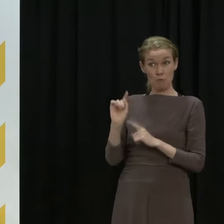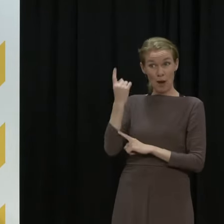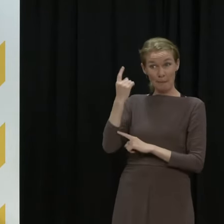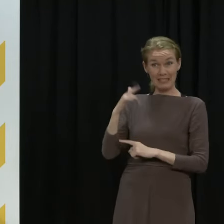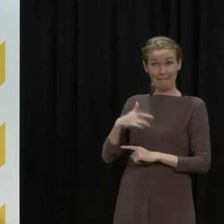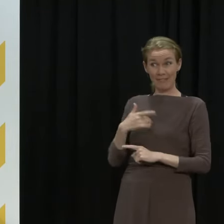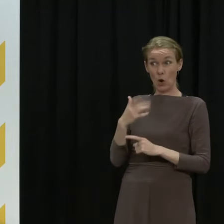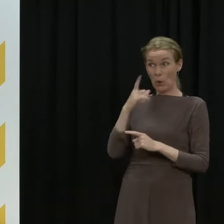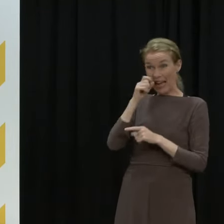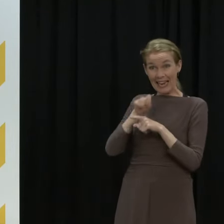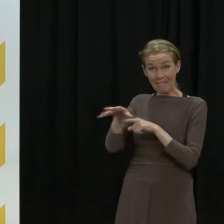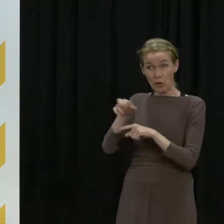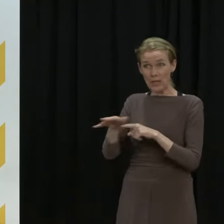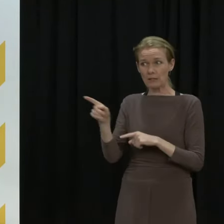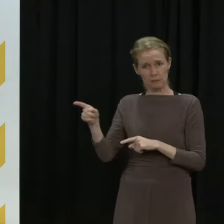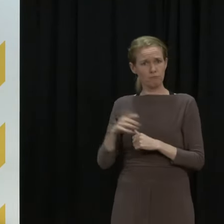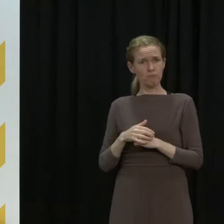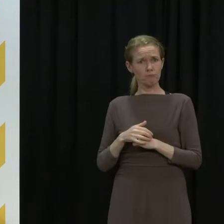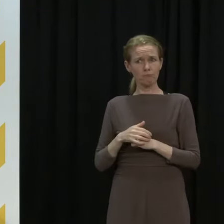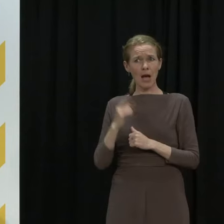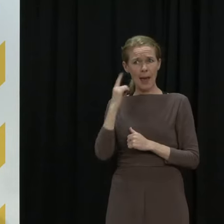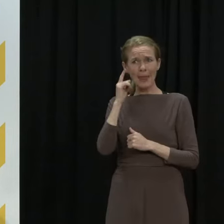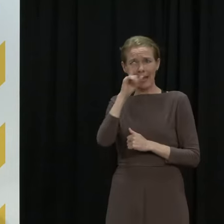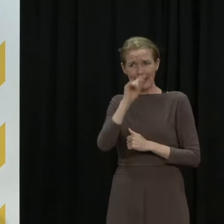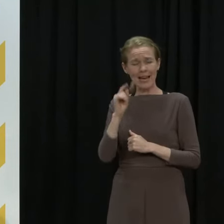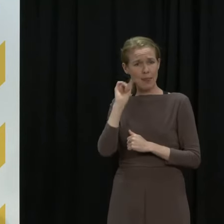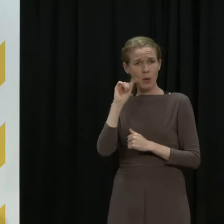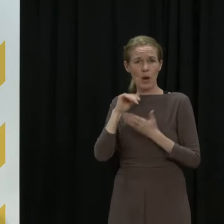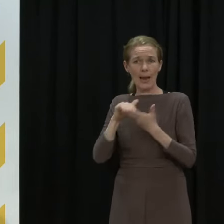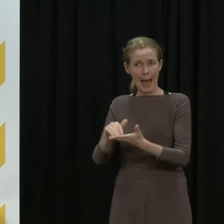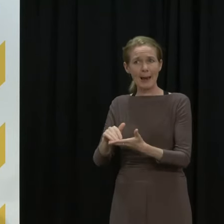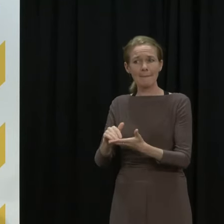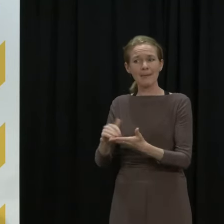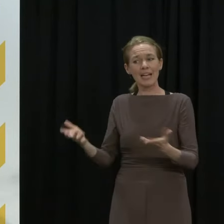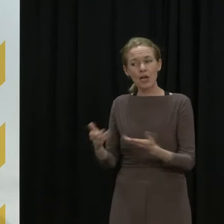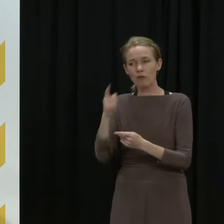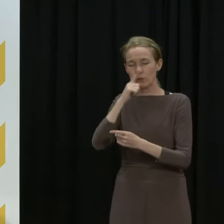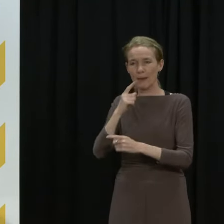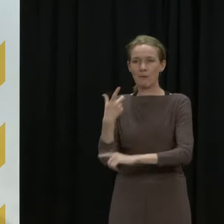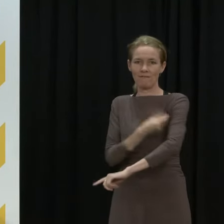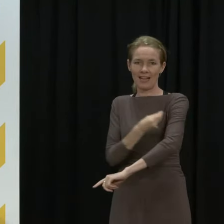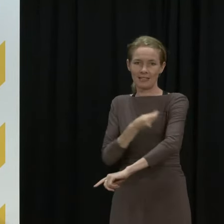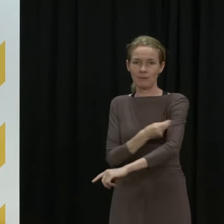Will have presence of the help? I believe so, yes. I think